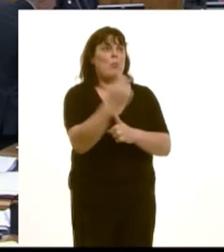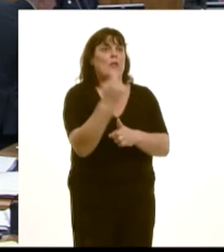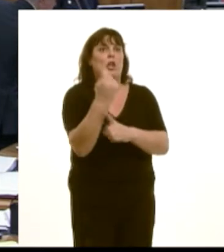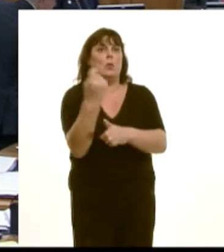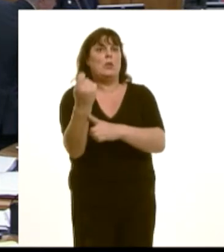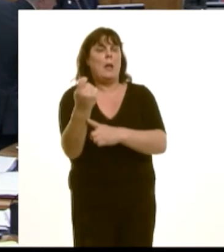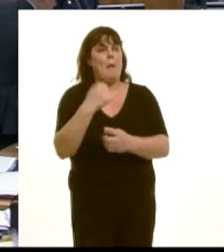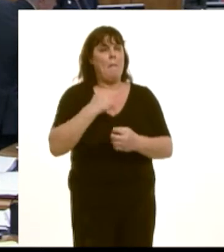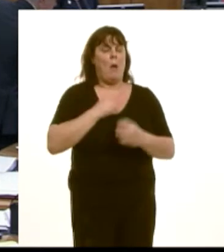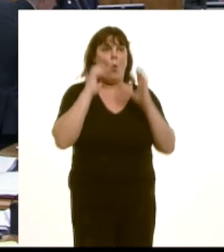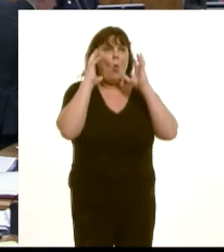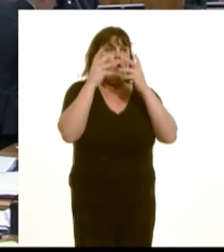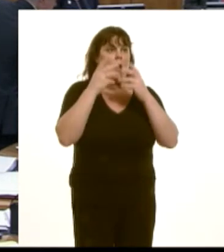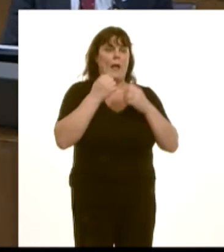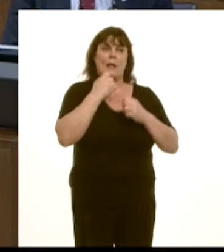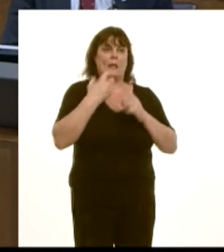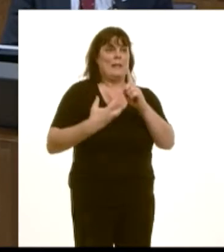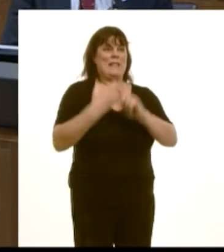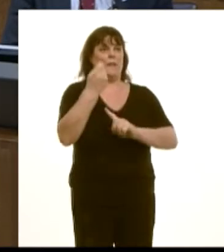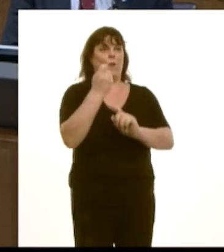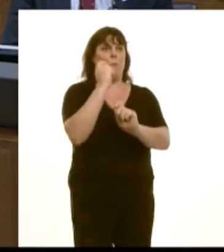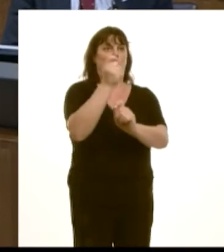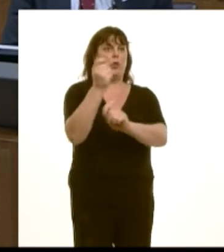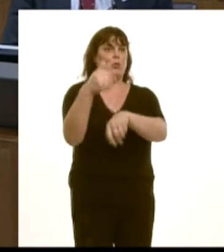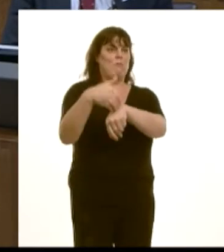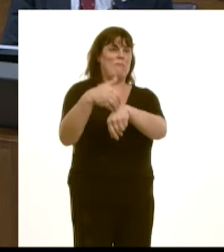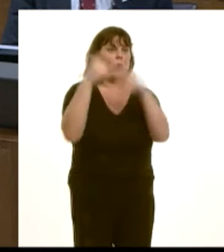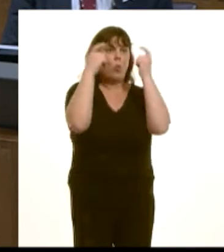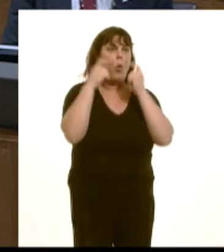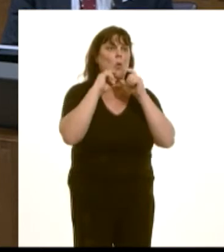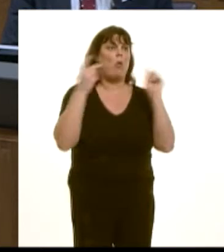we will see fewer and fewer successful prosecutions in the future, as the court system gets slower